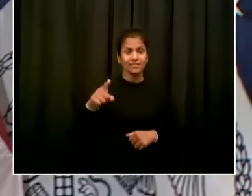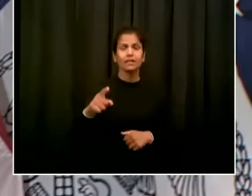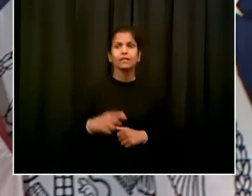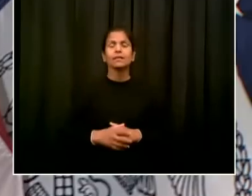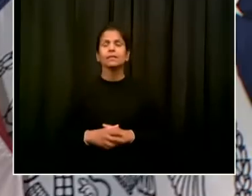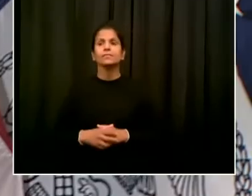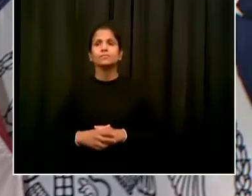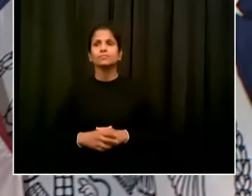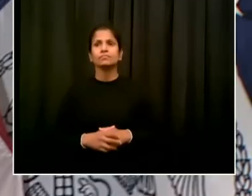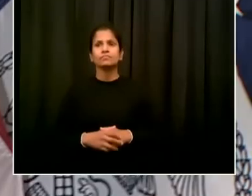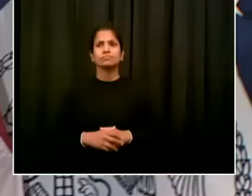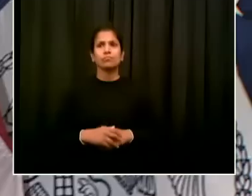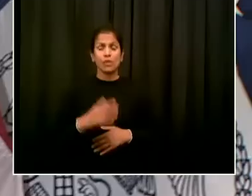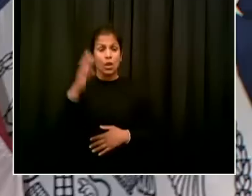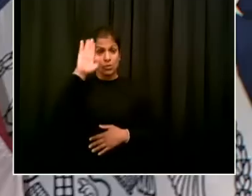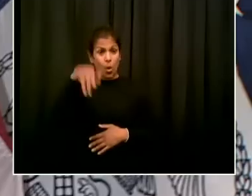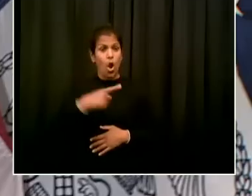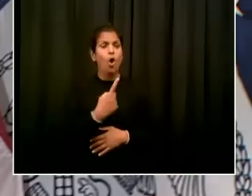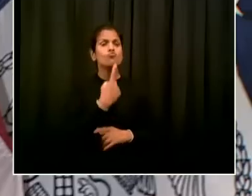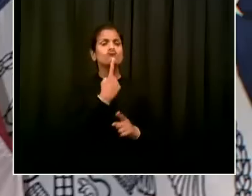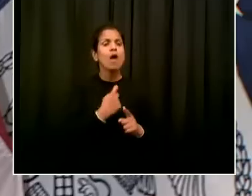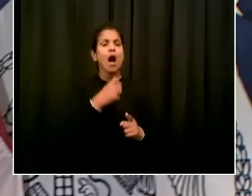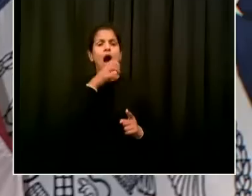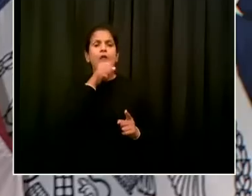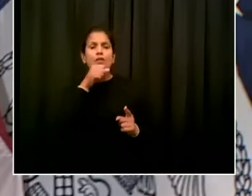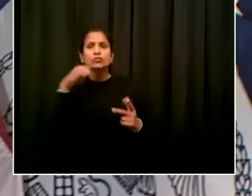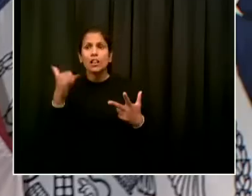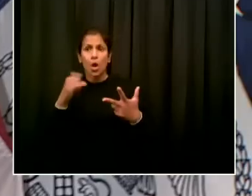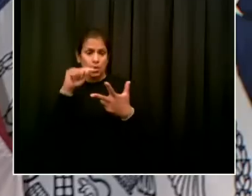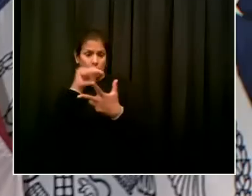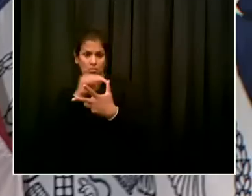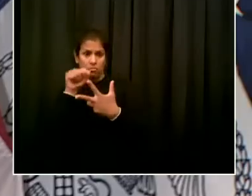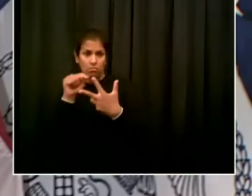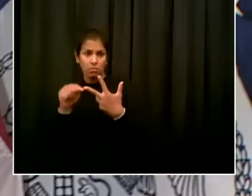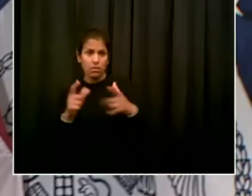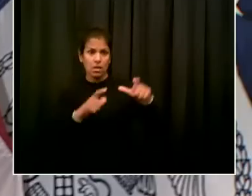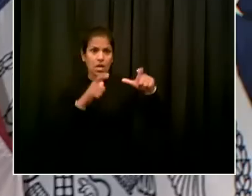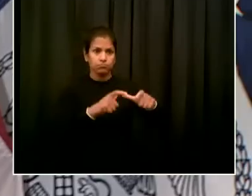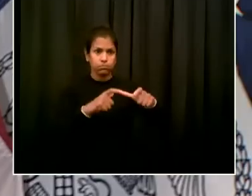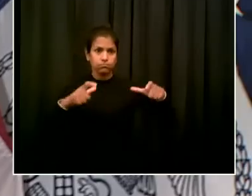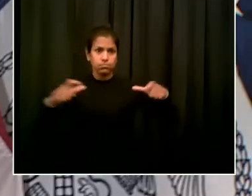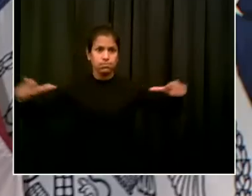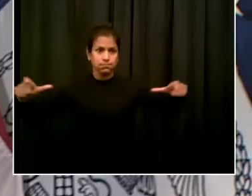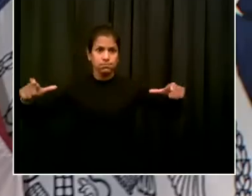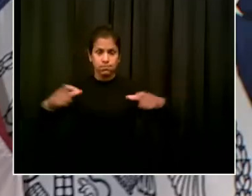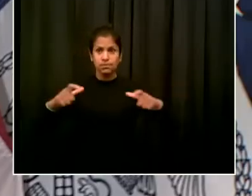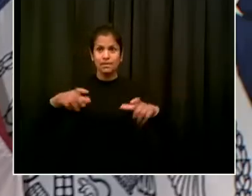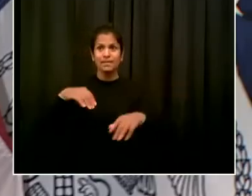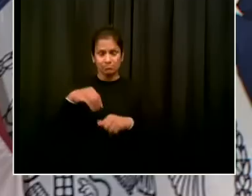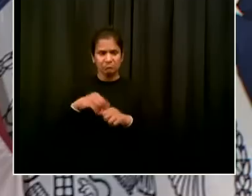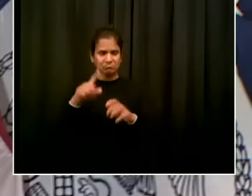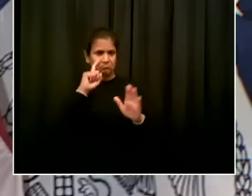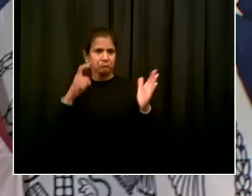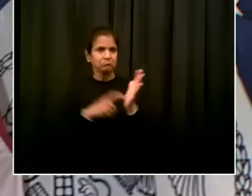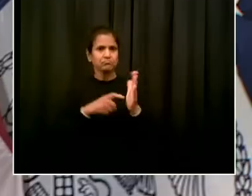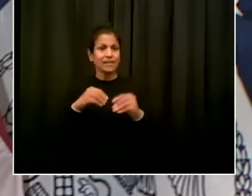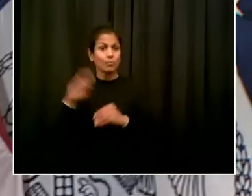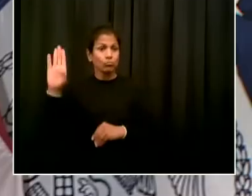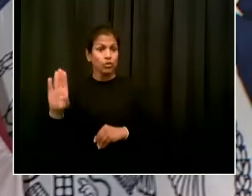DOES THE GOVERNOR'S MAP COVER THOSE AREAS OF CONCERN N FOR YOU?